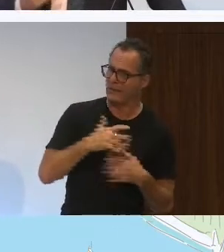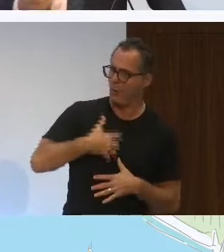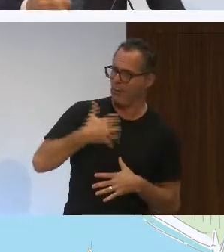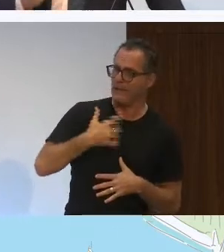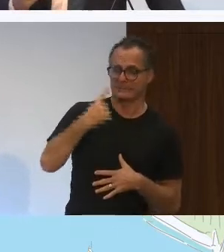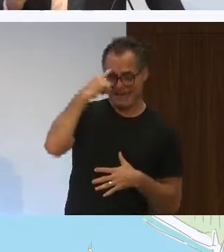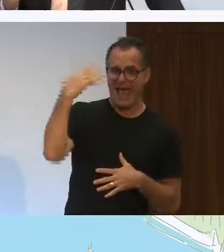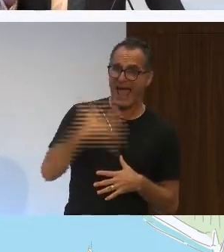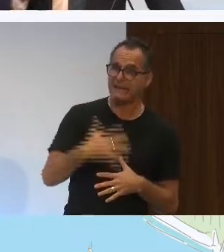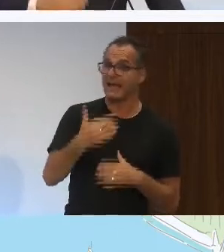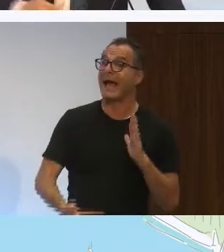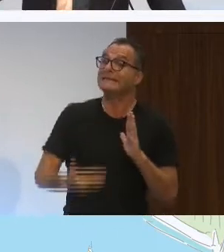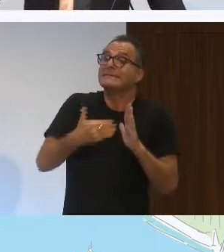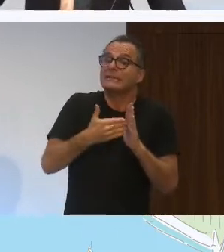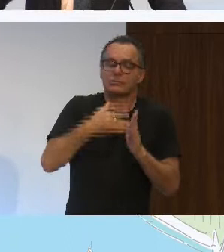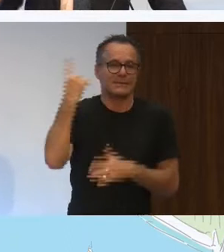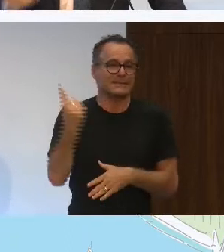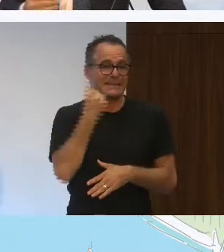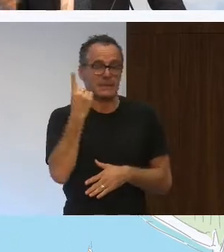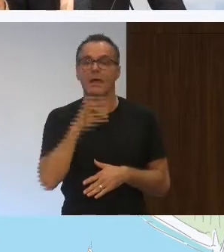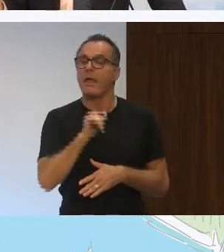with the headache attacks and then they usually go and visit a headache doctor.